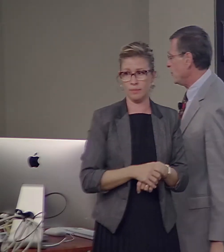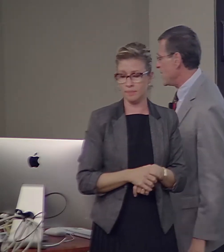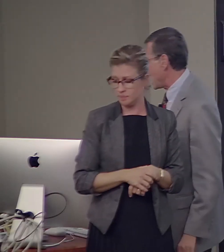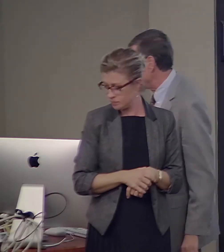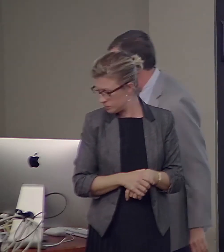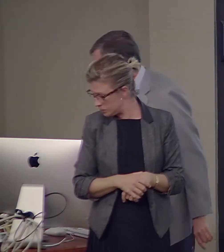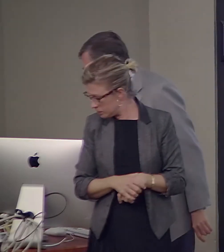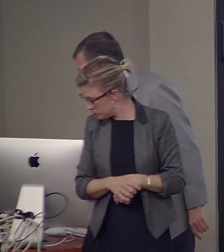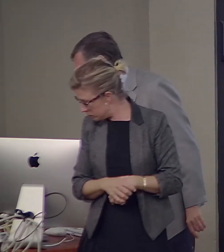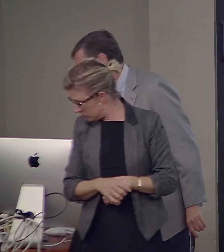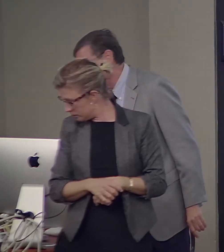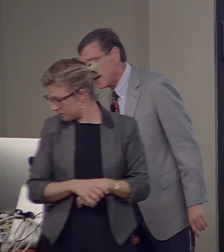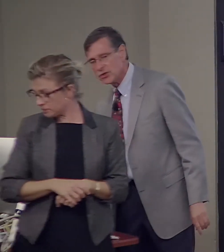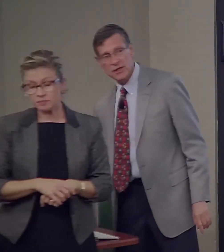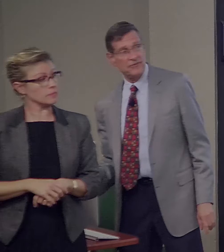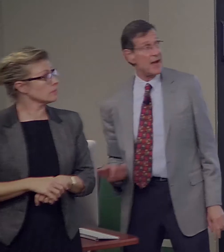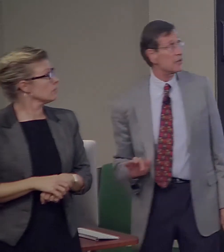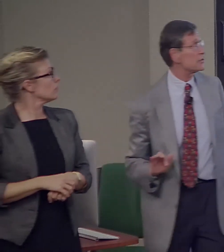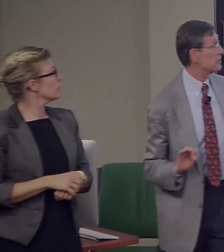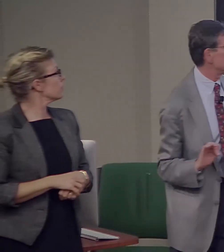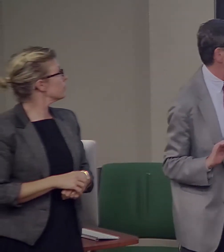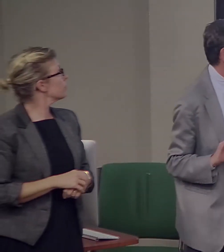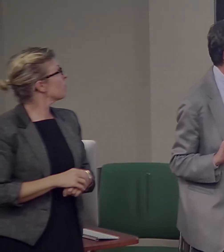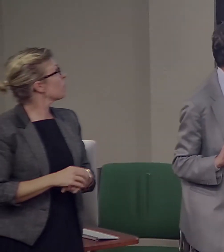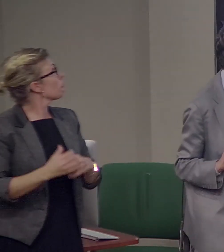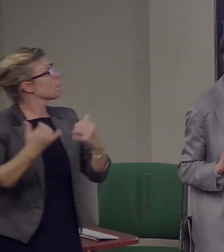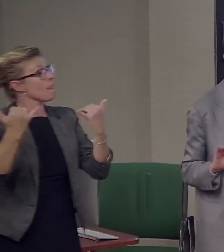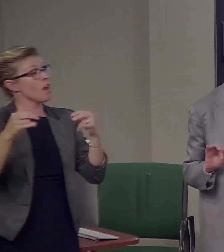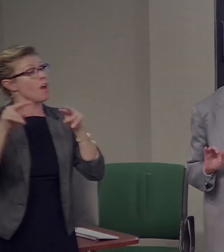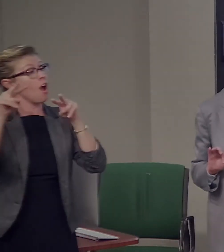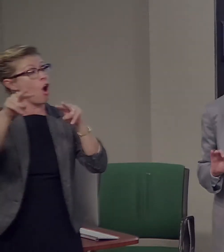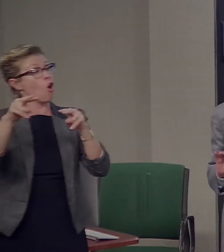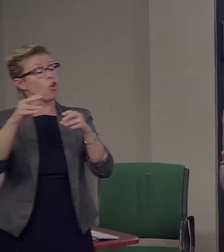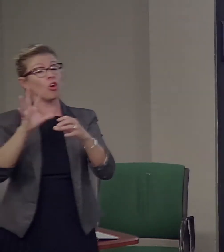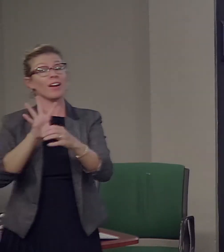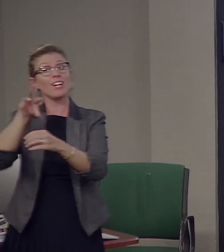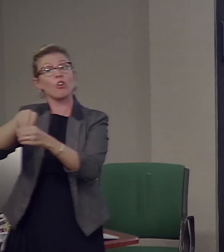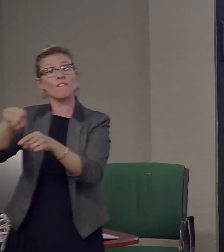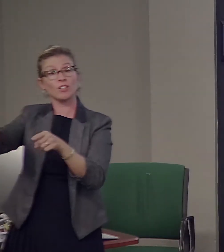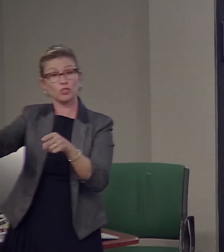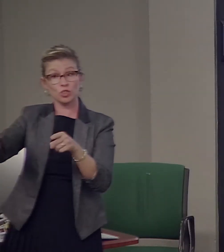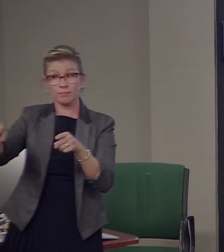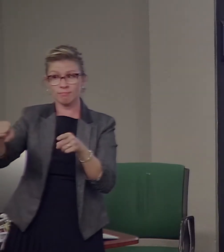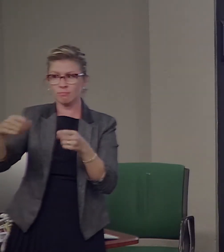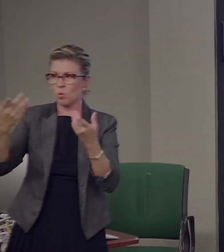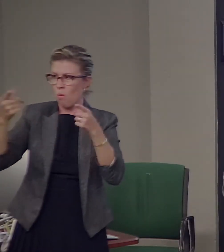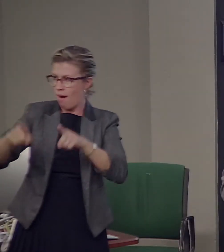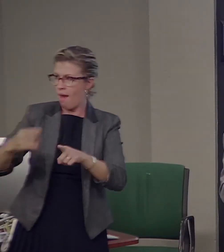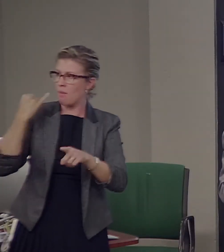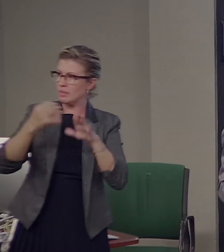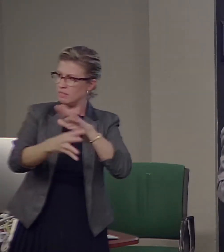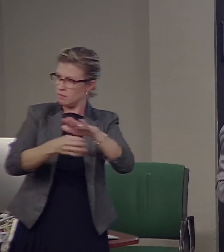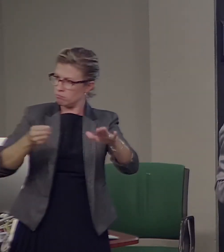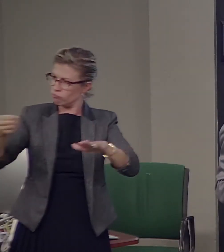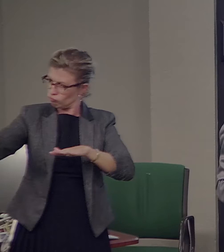If we now look at the intervention effect, here is what we found, we found at 30, 42 and 54 months,